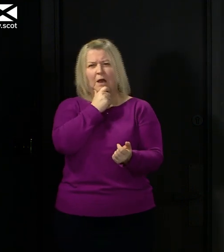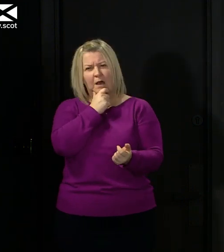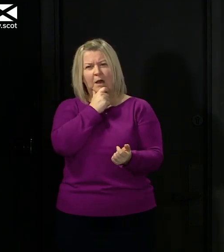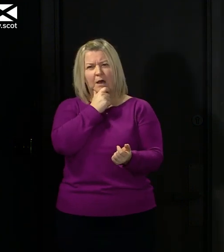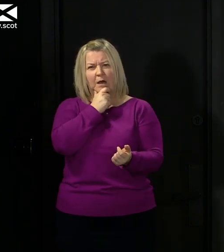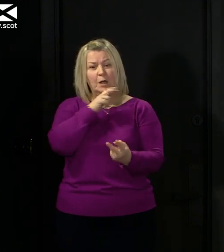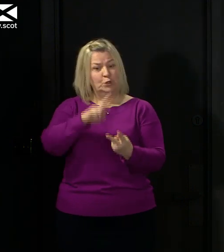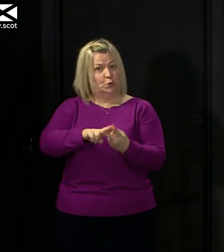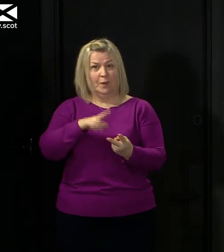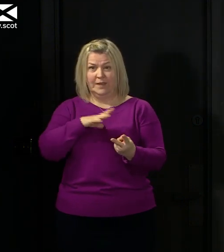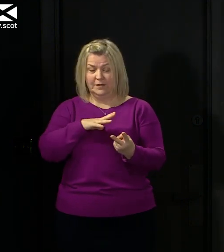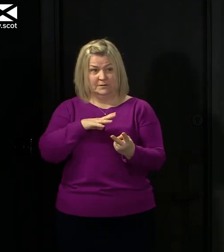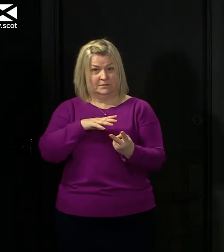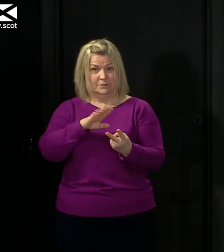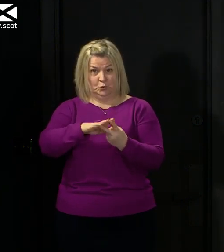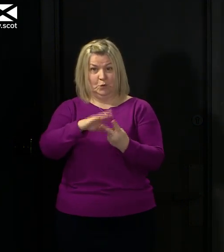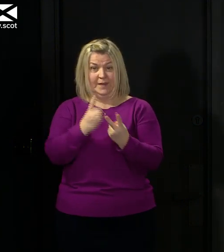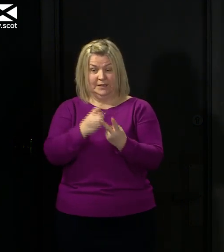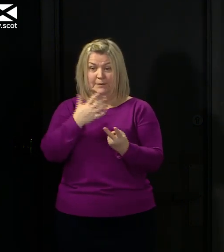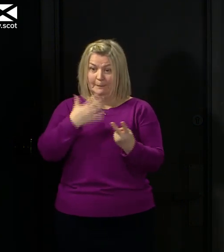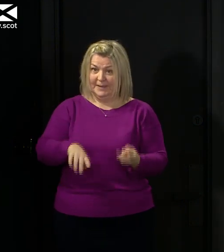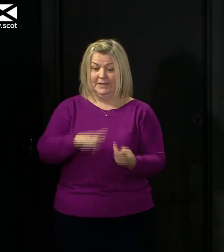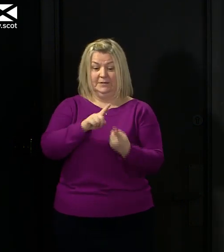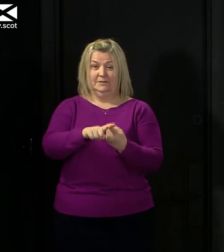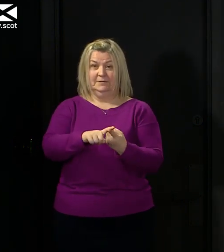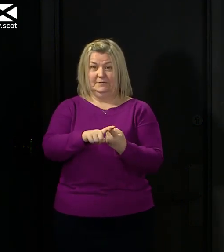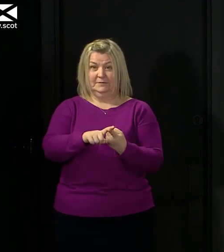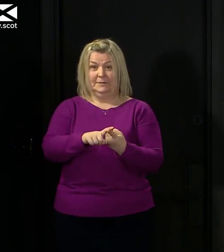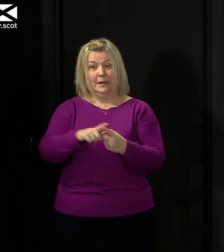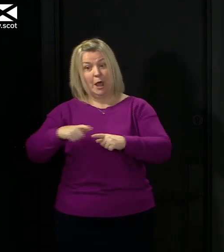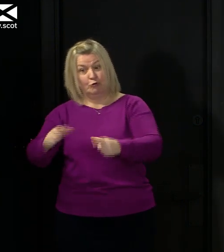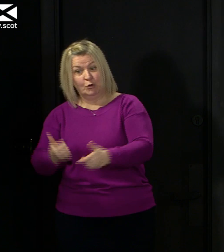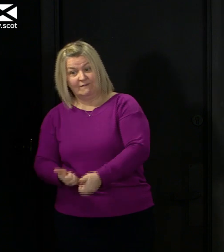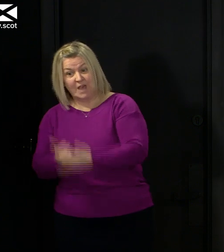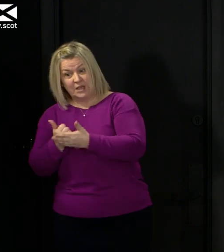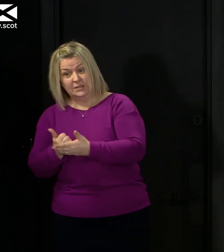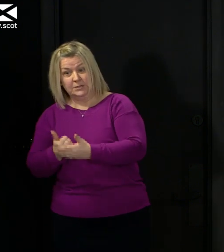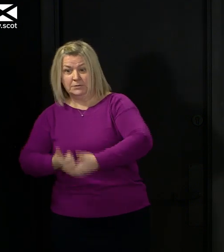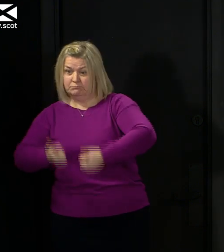I was seeking to balance and why my view on the balance between the two things changed